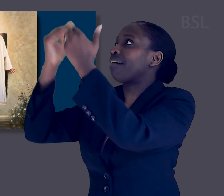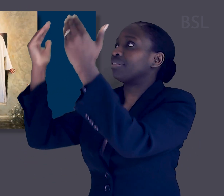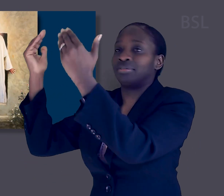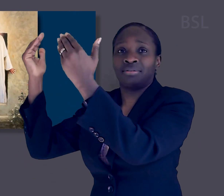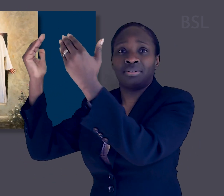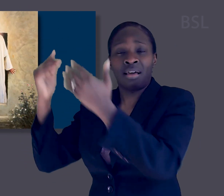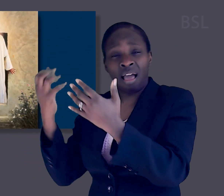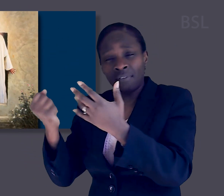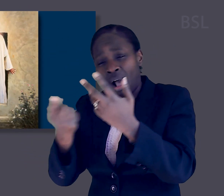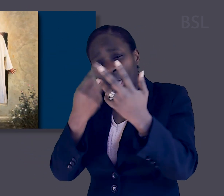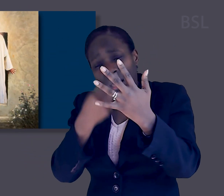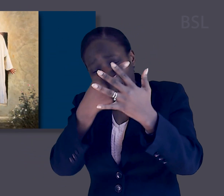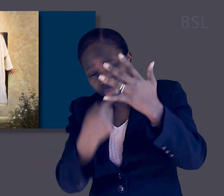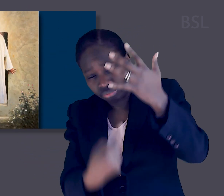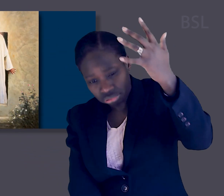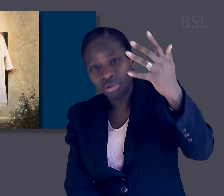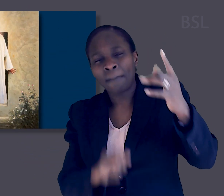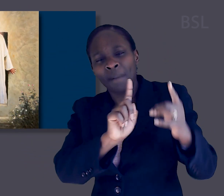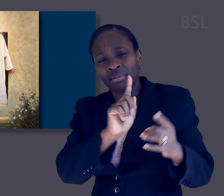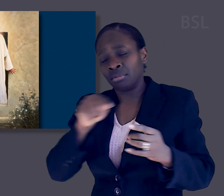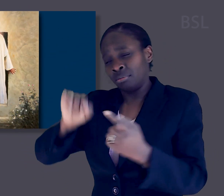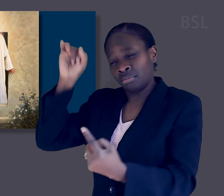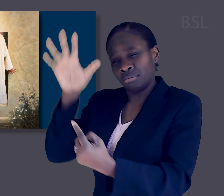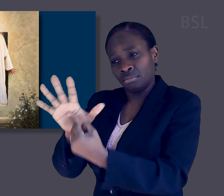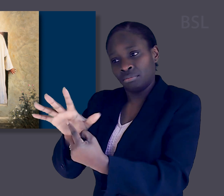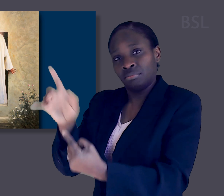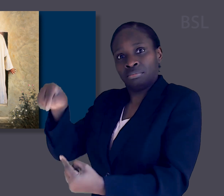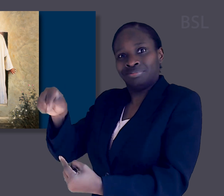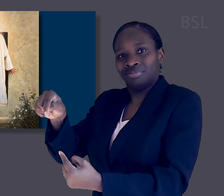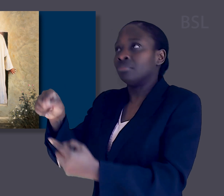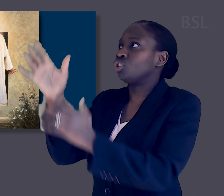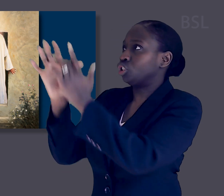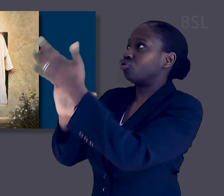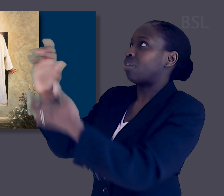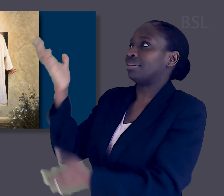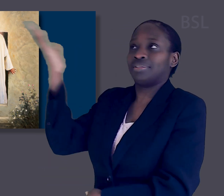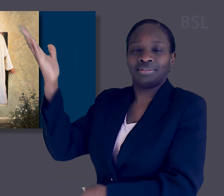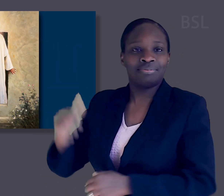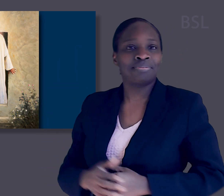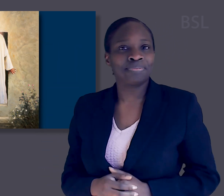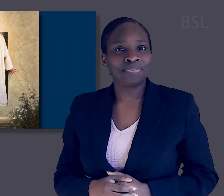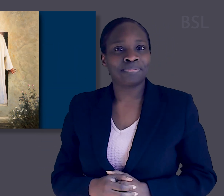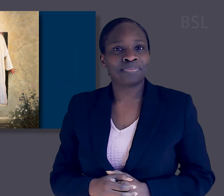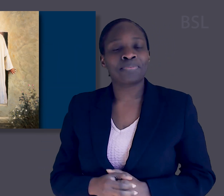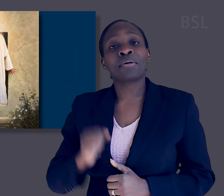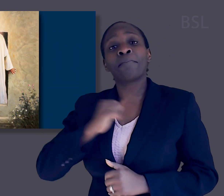and all other things which pertain to our religion are only appendages to it.”